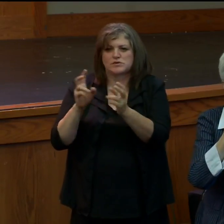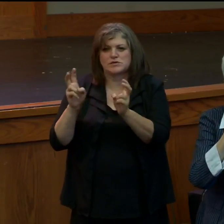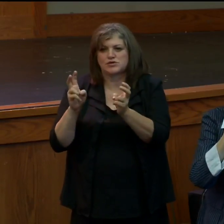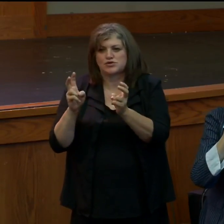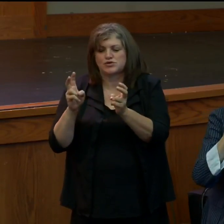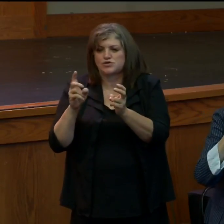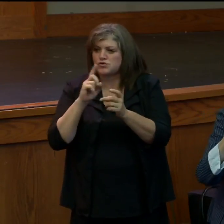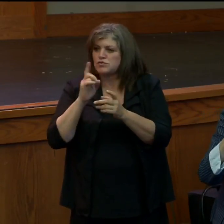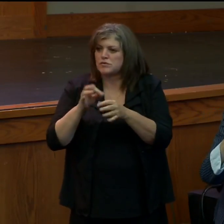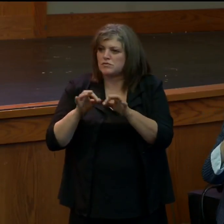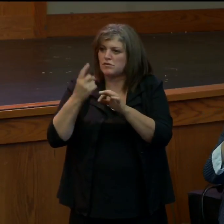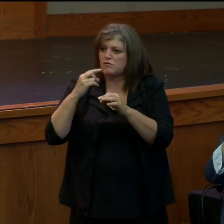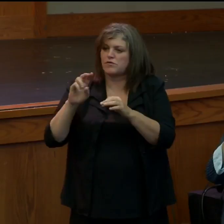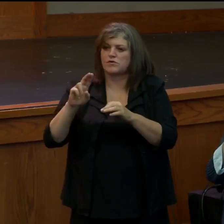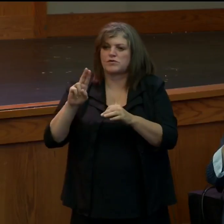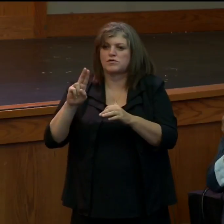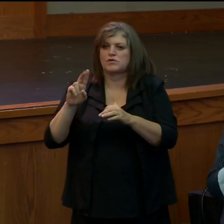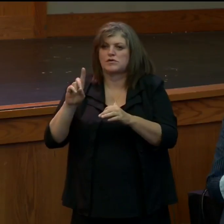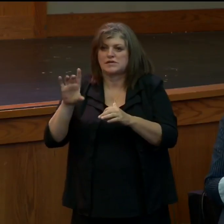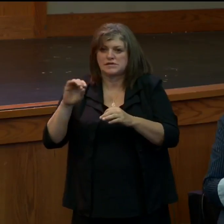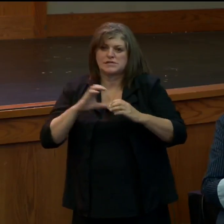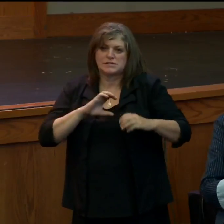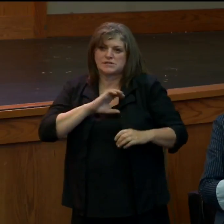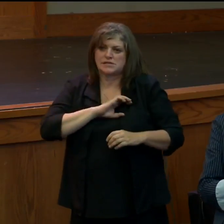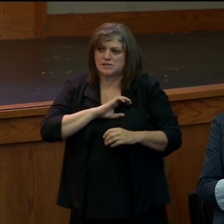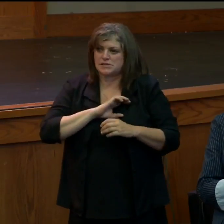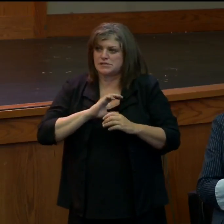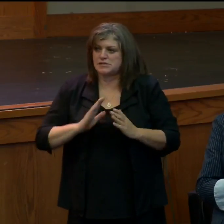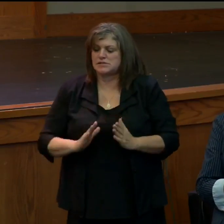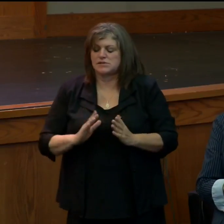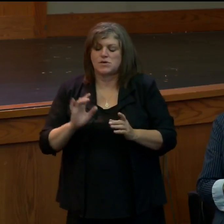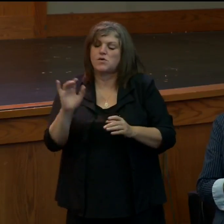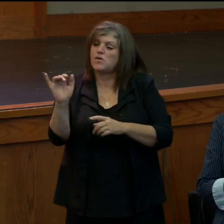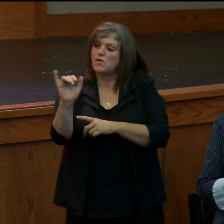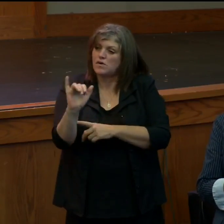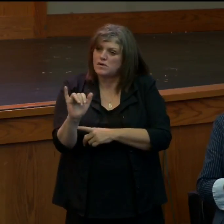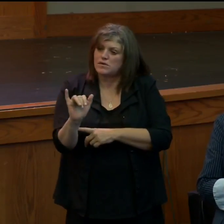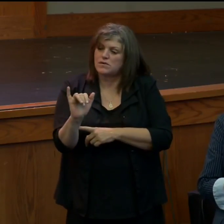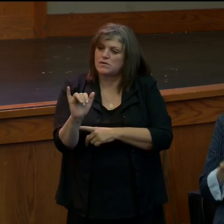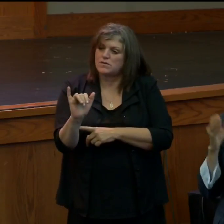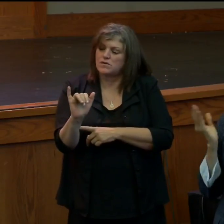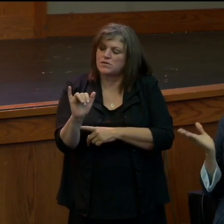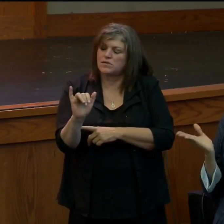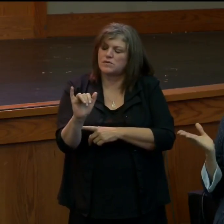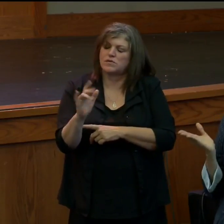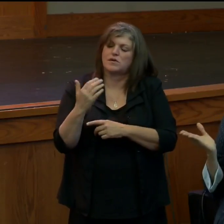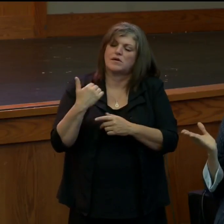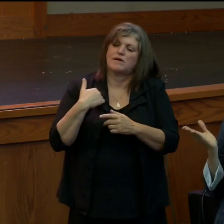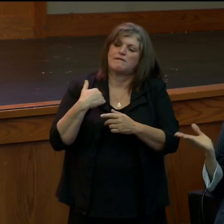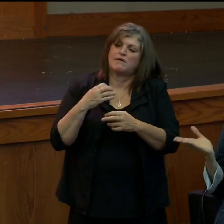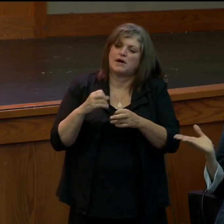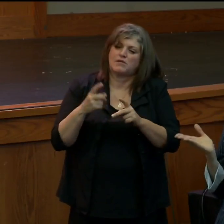IMPORTANT TO THE CITIZENS OF THE DISTRICT. AND ALSO, IT WILL GIVE AN OPPORTUNITY FOR MORE CITIZEN